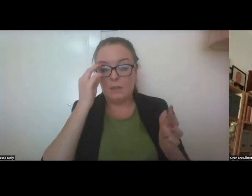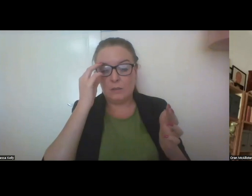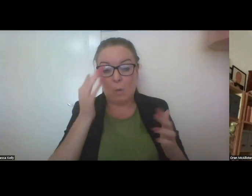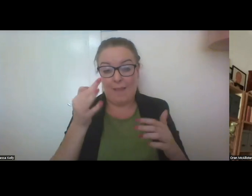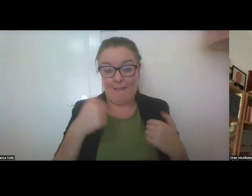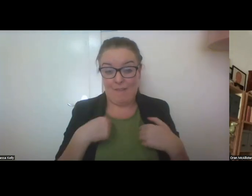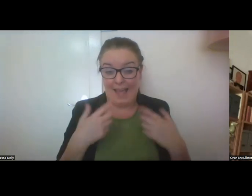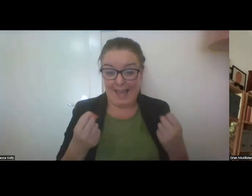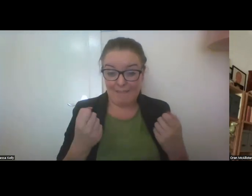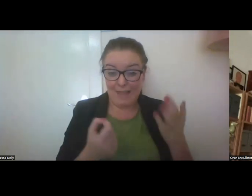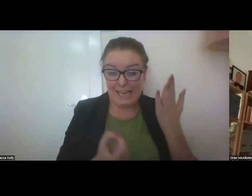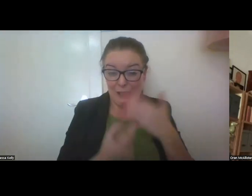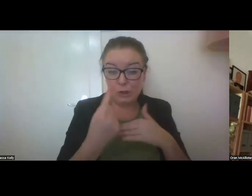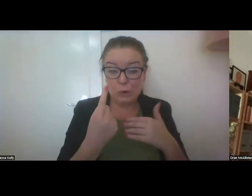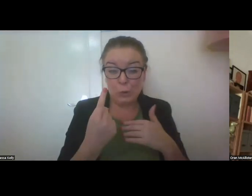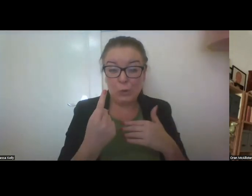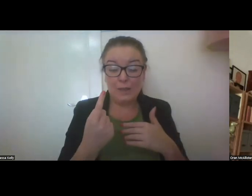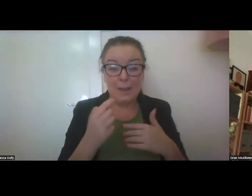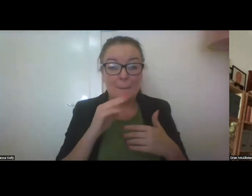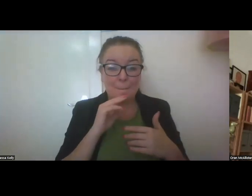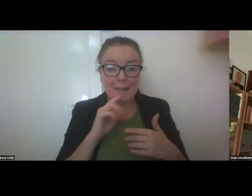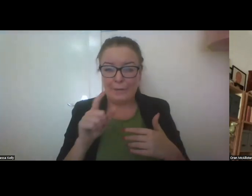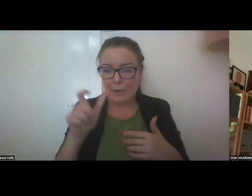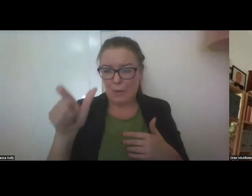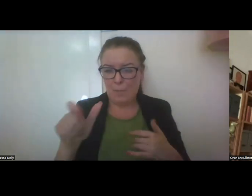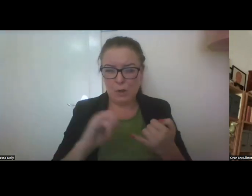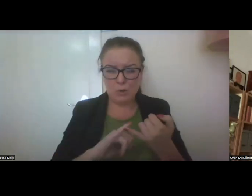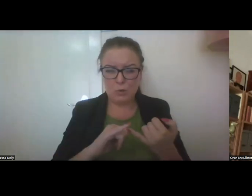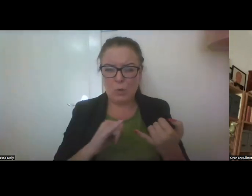that it can be extremely more difficult for anyone who is sight impaired.